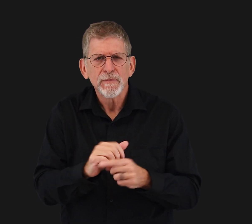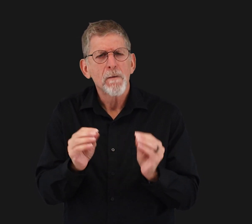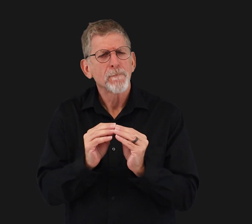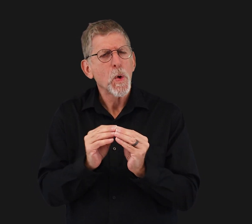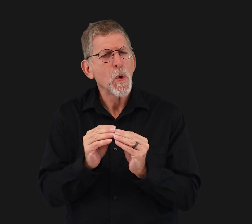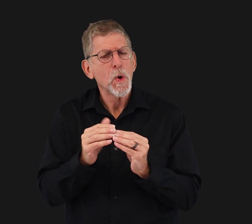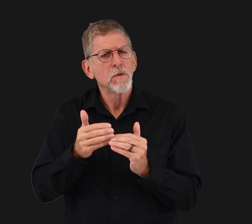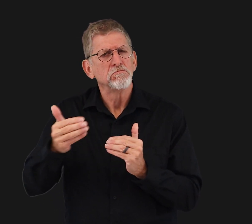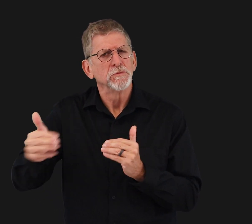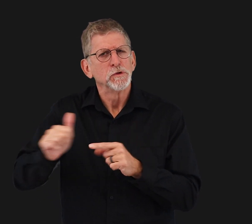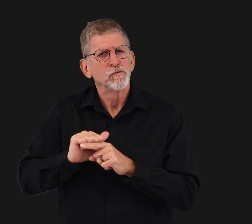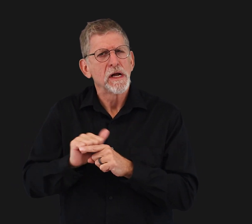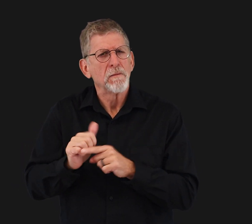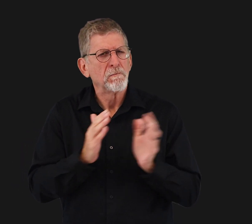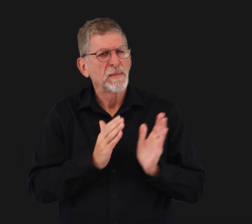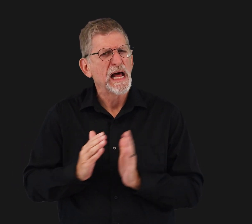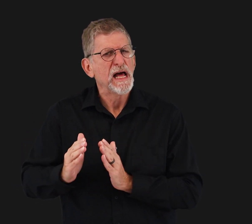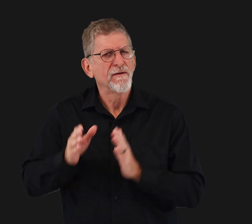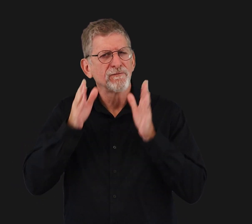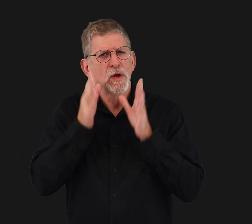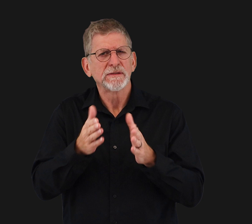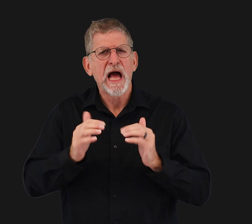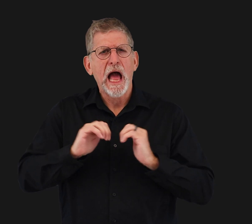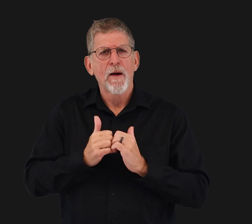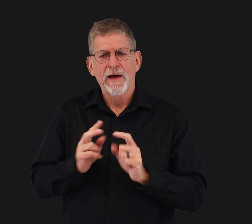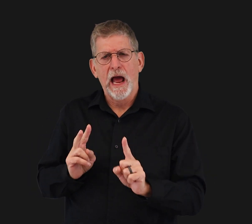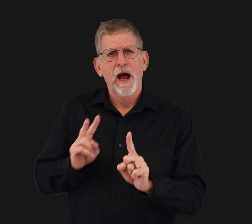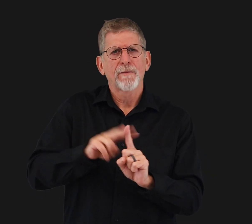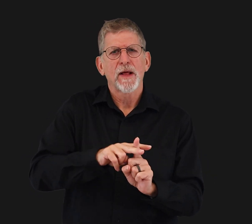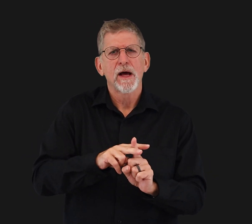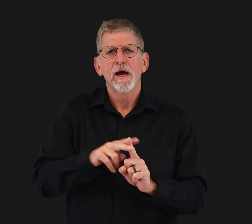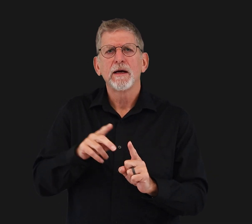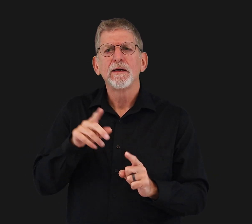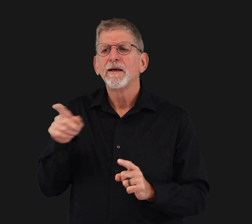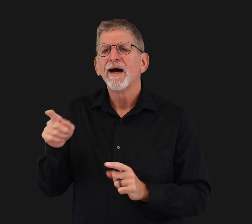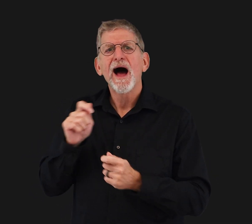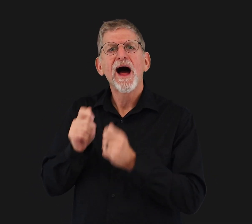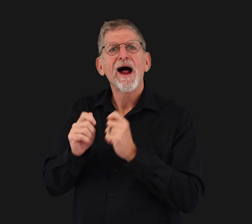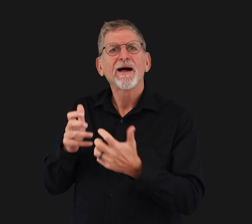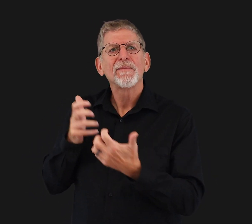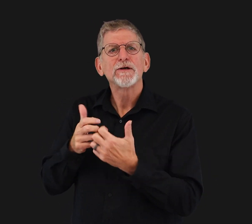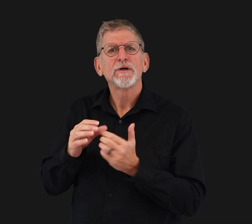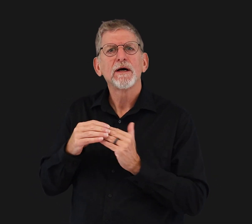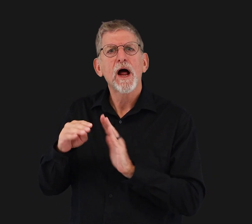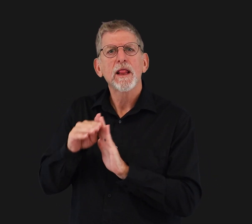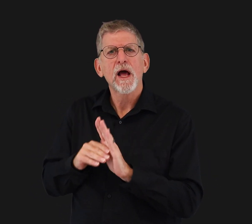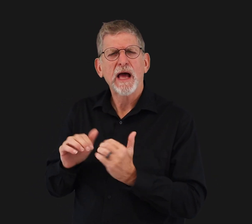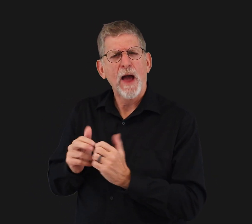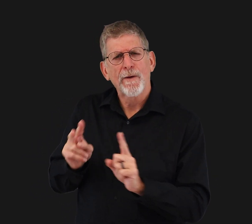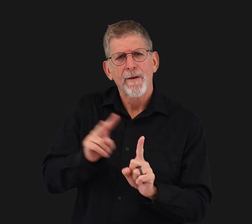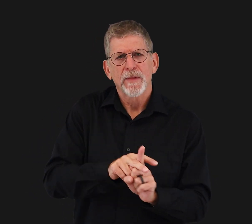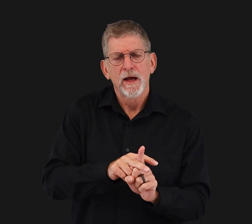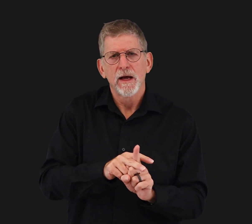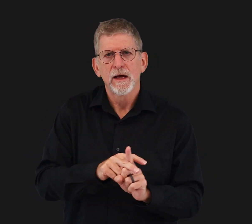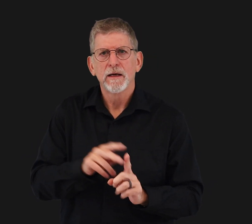Further training is planned focusing on how to apply accommodation guidelines.